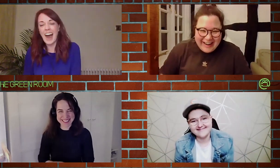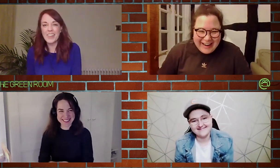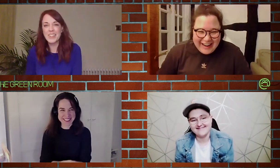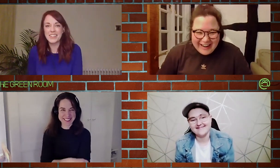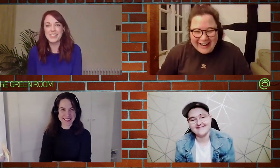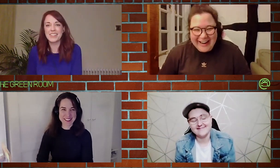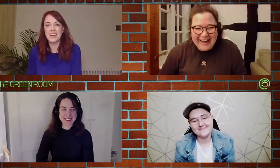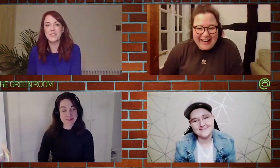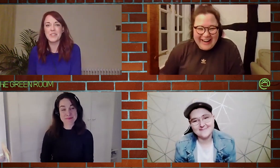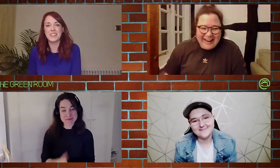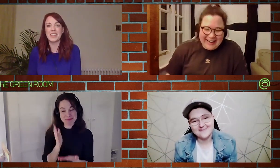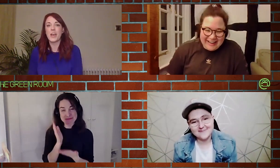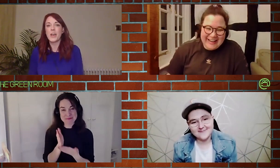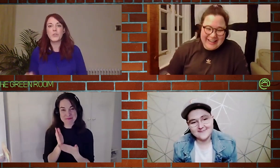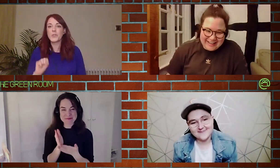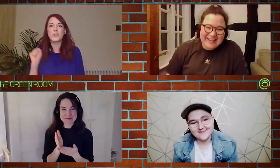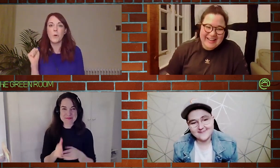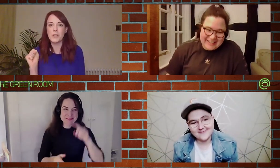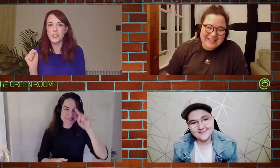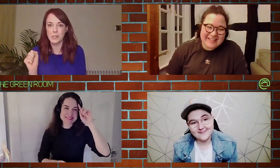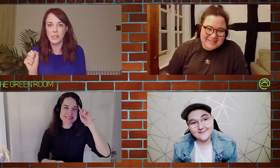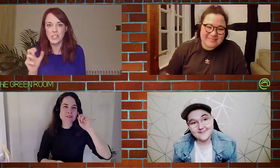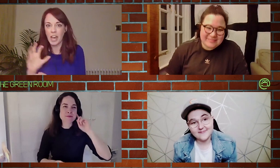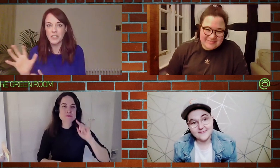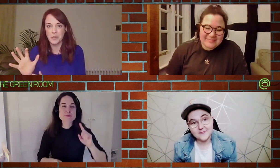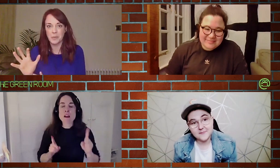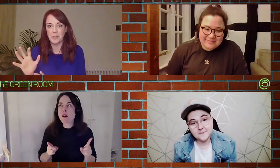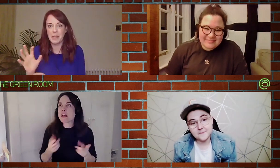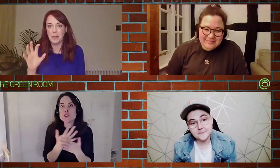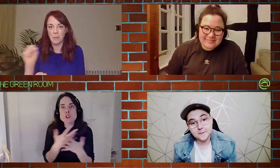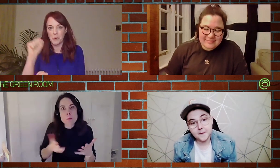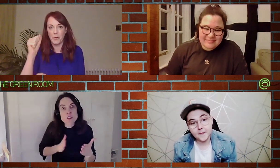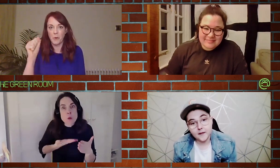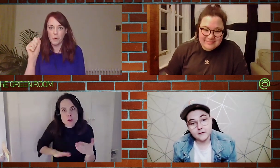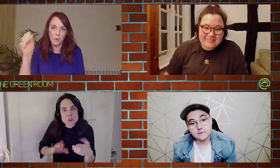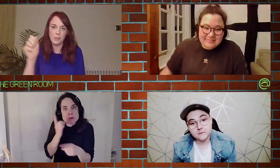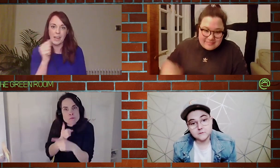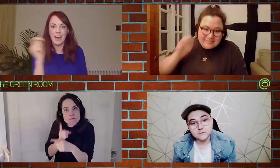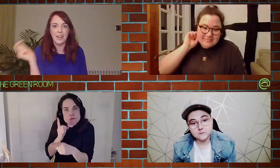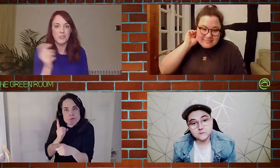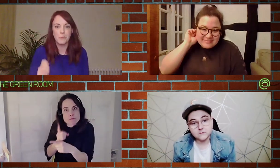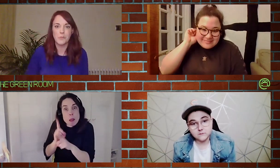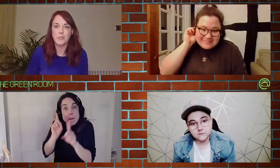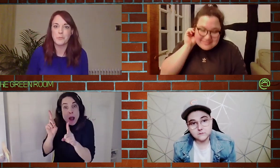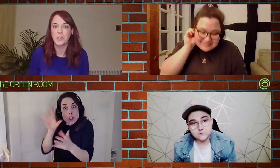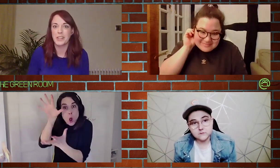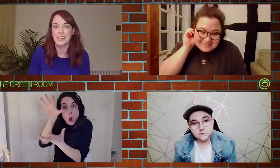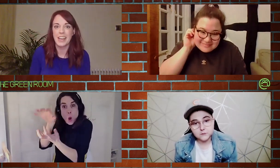Absolutely! Absolutely. So there's so much I want to chat to you about Bea, but I'm gonna hold that and jump over to Brooklyn and